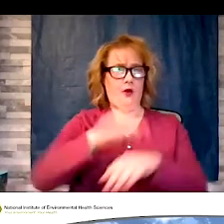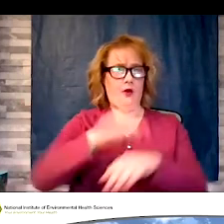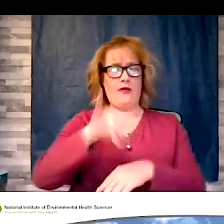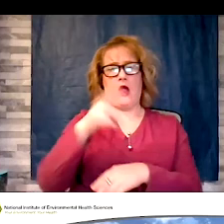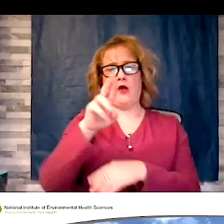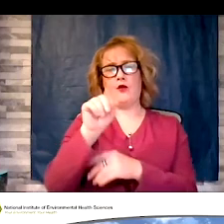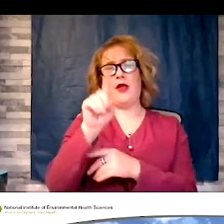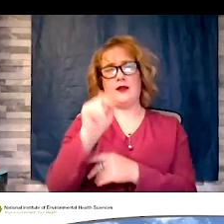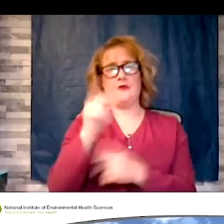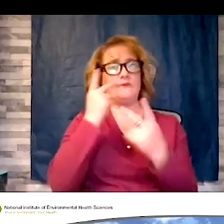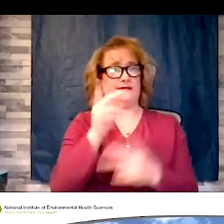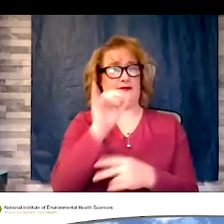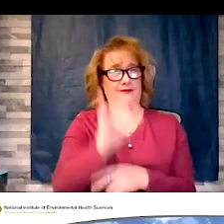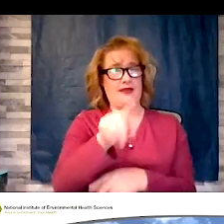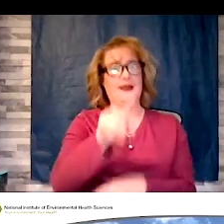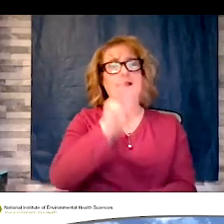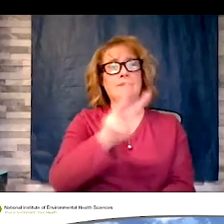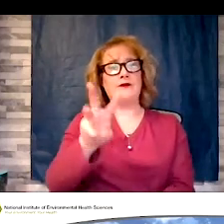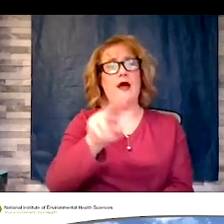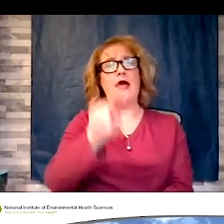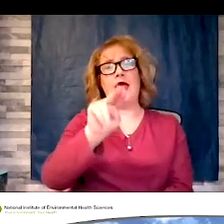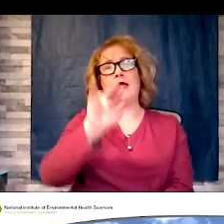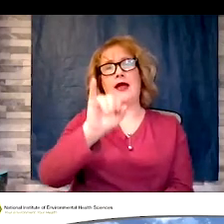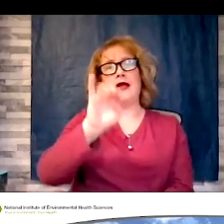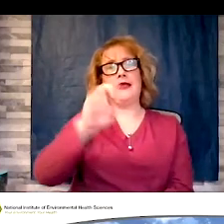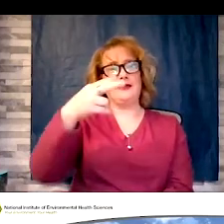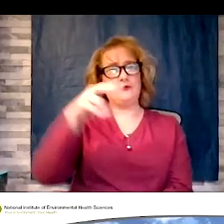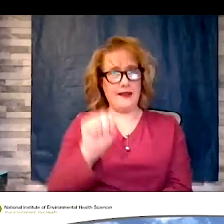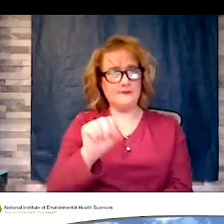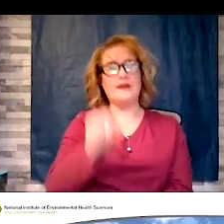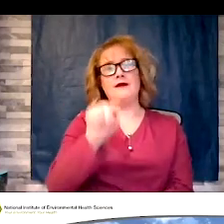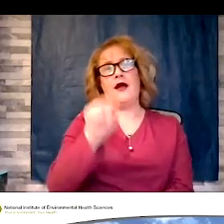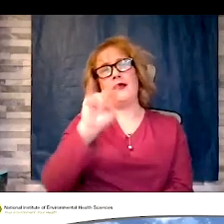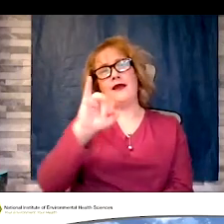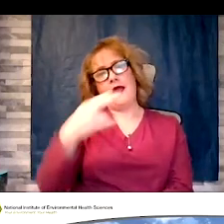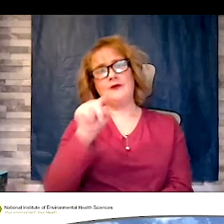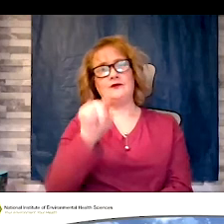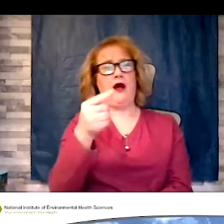www.NIEHS.NIH.gov/women'shealtha